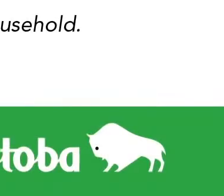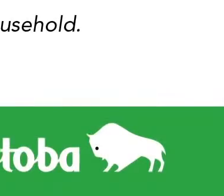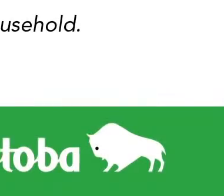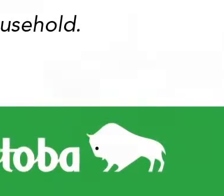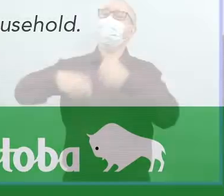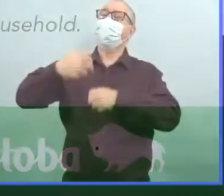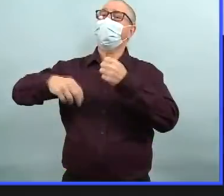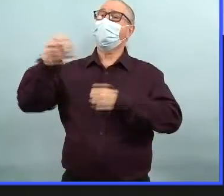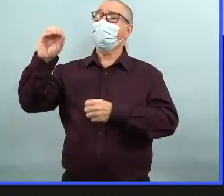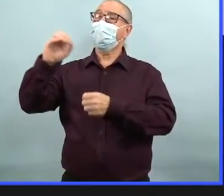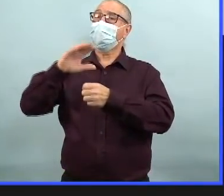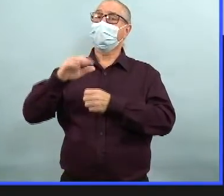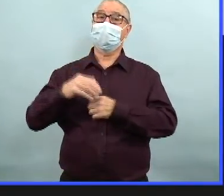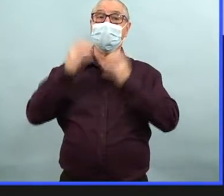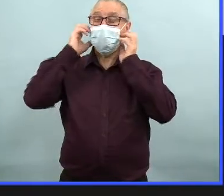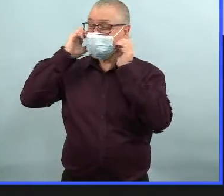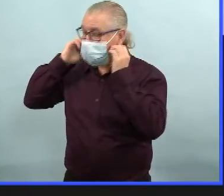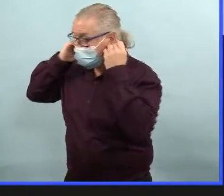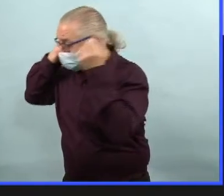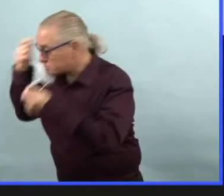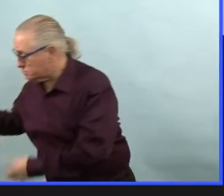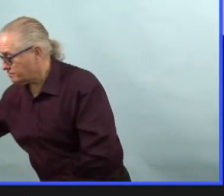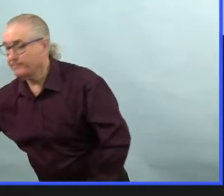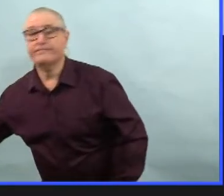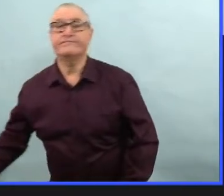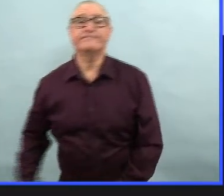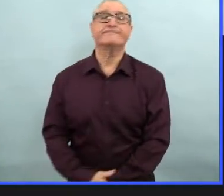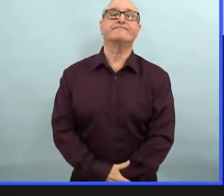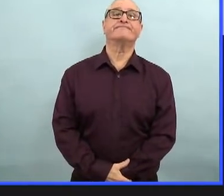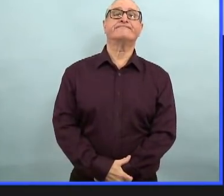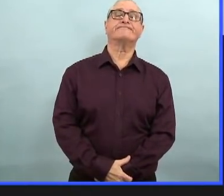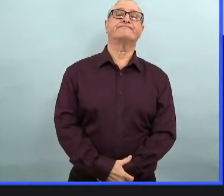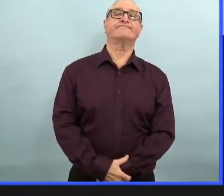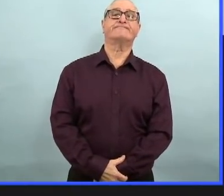all right folks i believe our doctors are ready please proceed